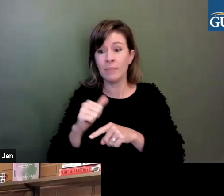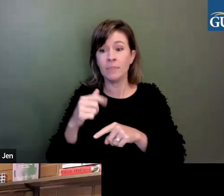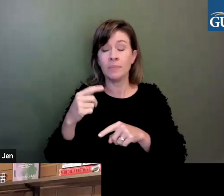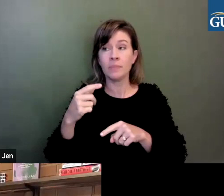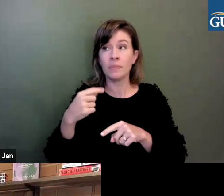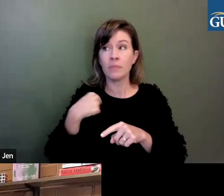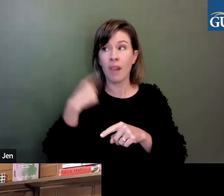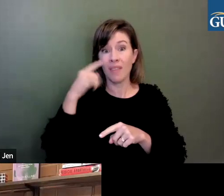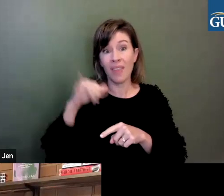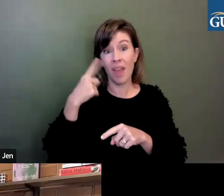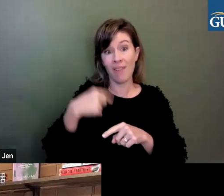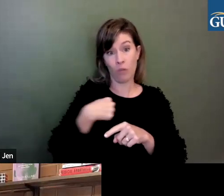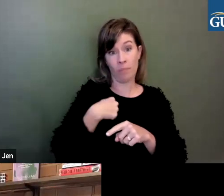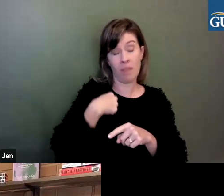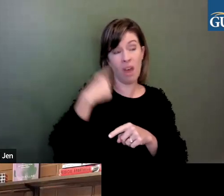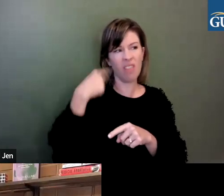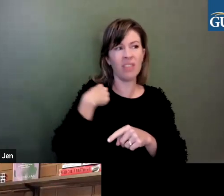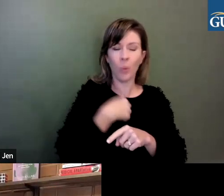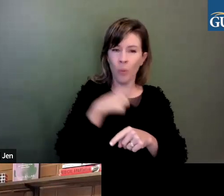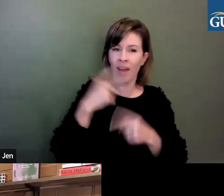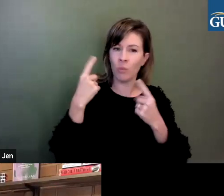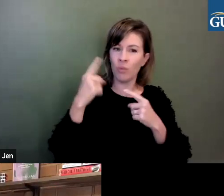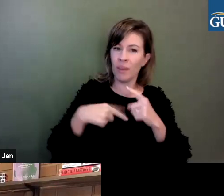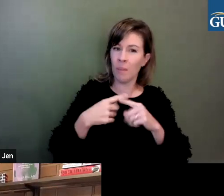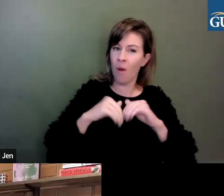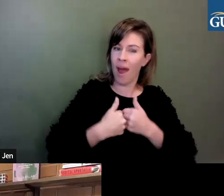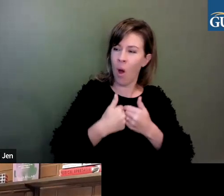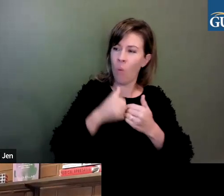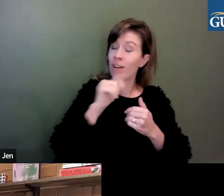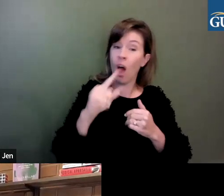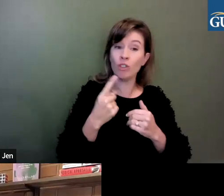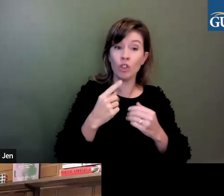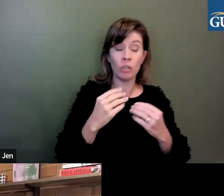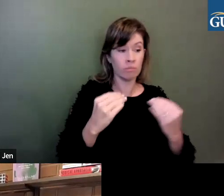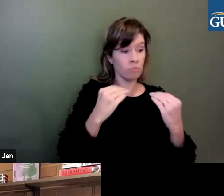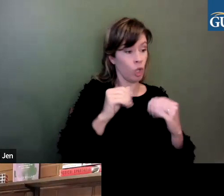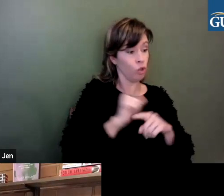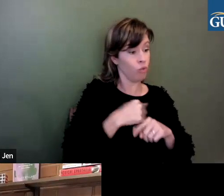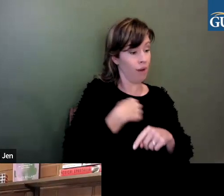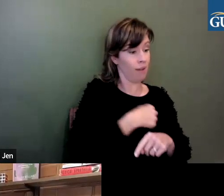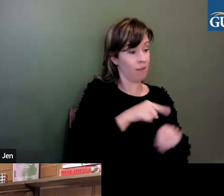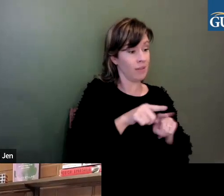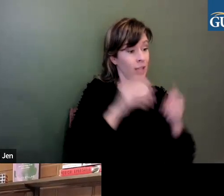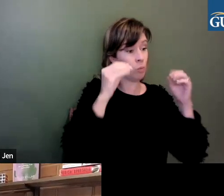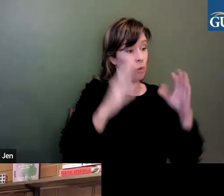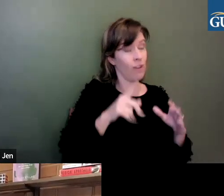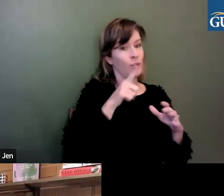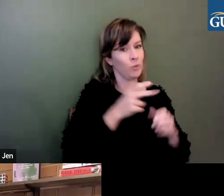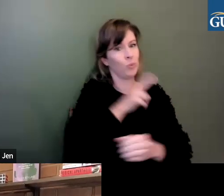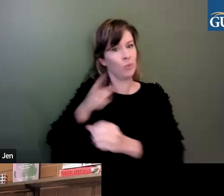to begin to think about not simply how we train us as professors who may sit on IRBs , but also how we're training our students both at the undergraduate and graduate